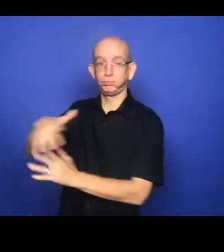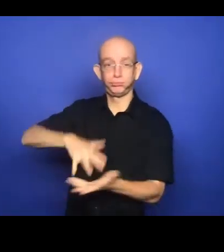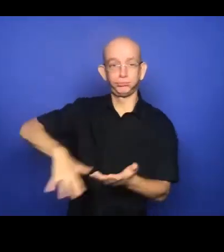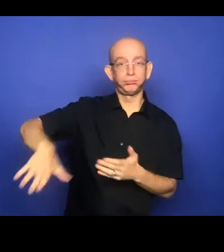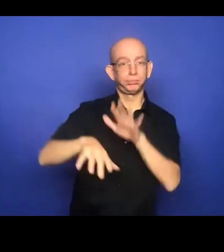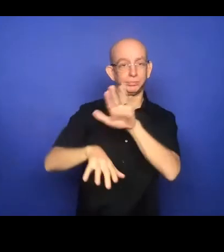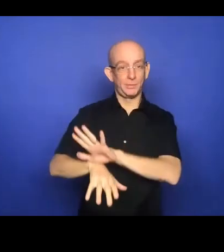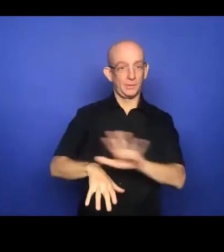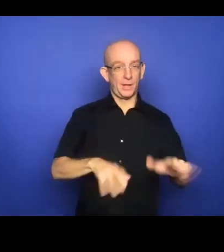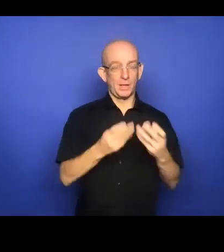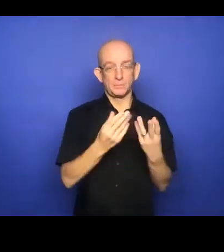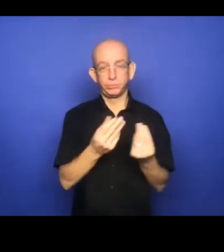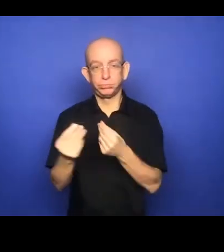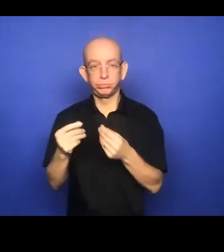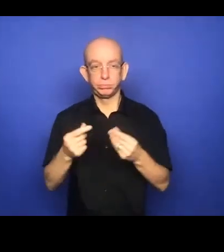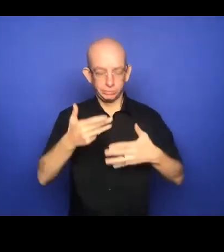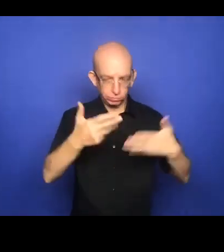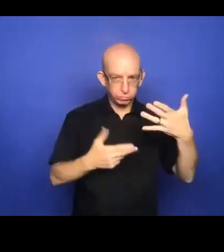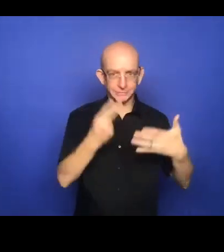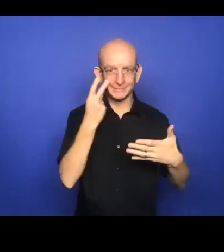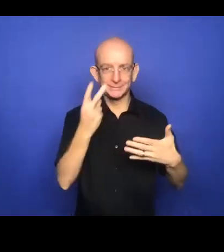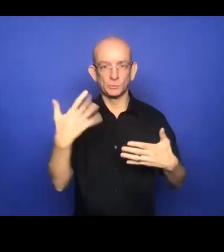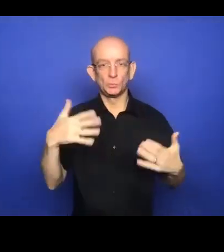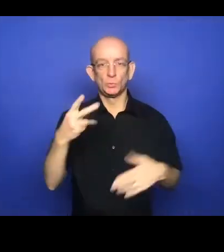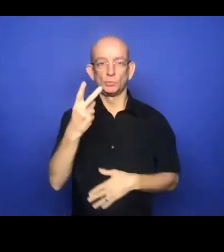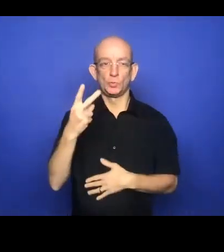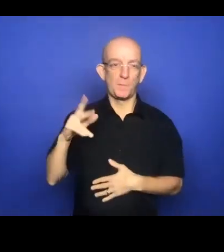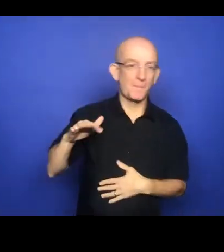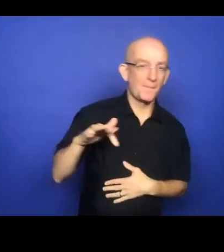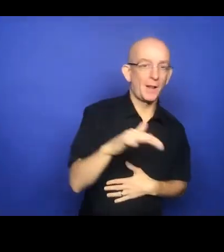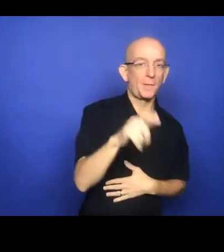CBM in partnership with the Centre for Disability in Development (CDD),